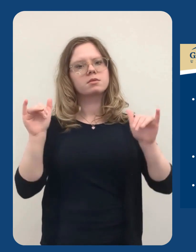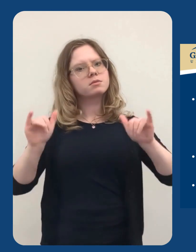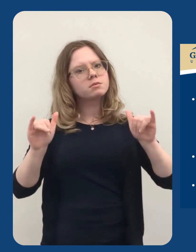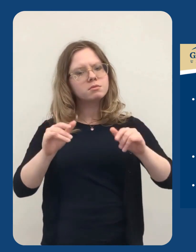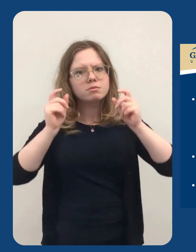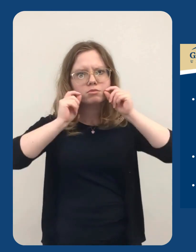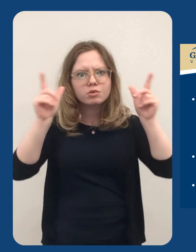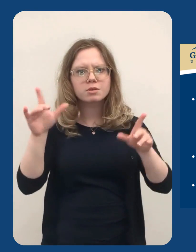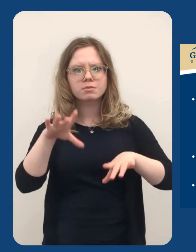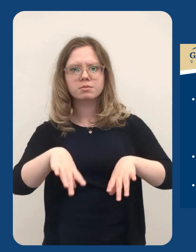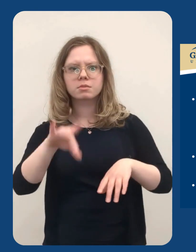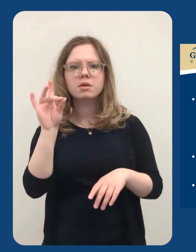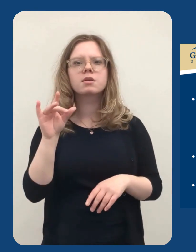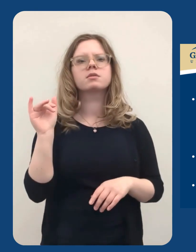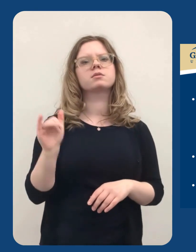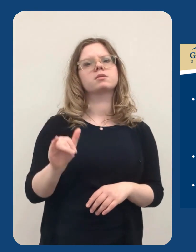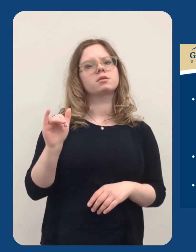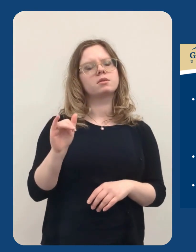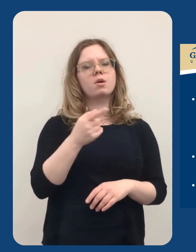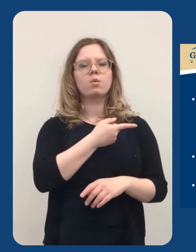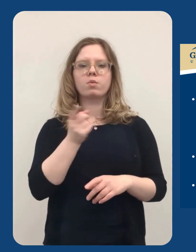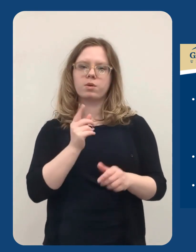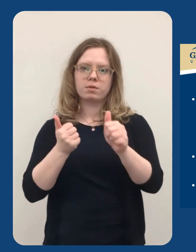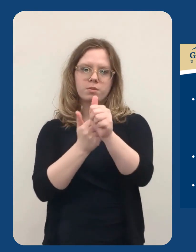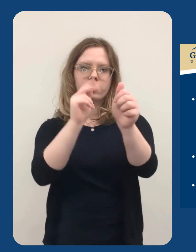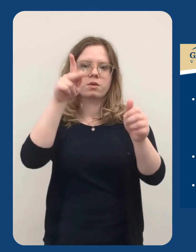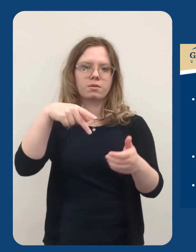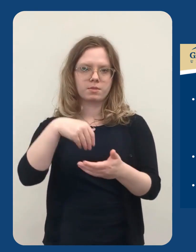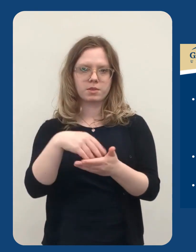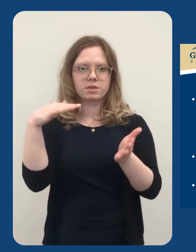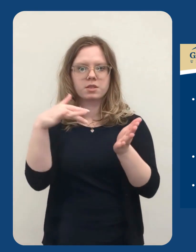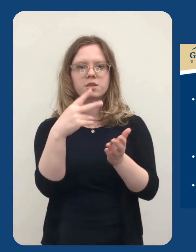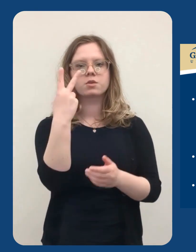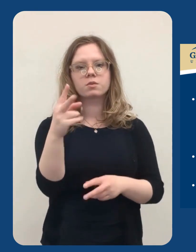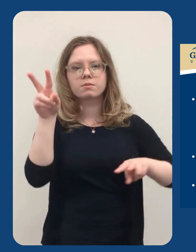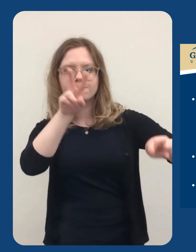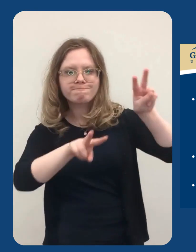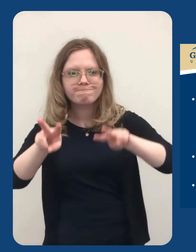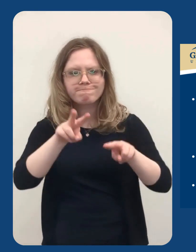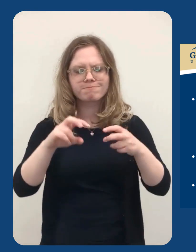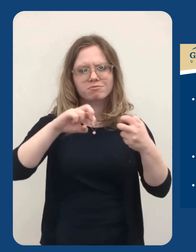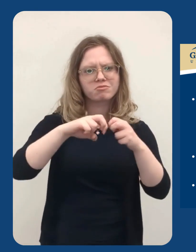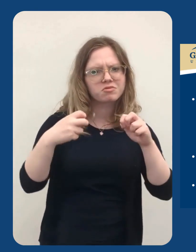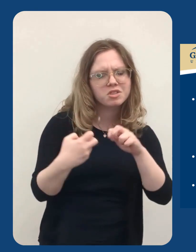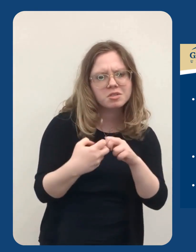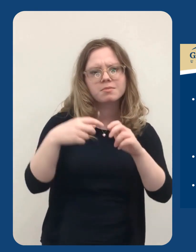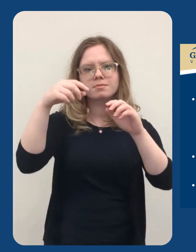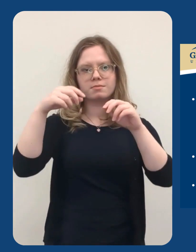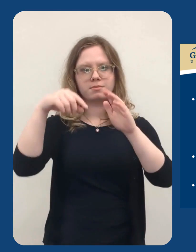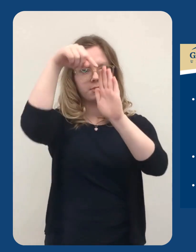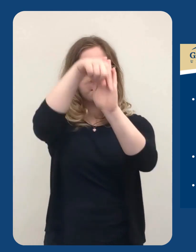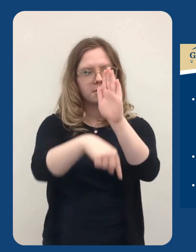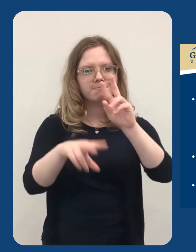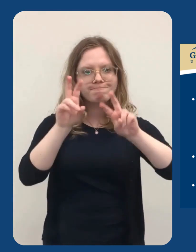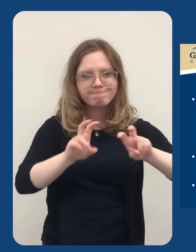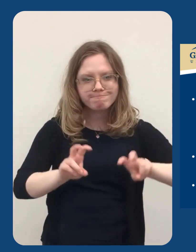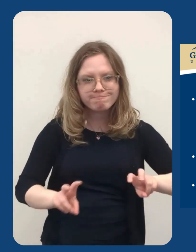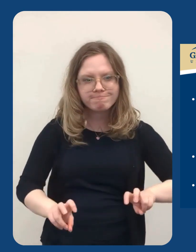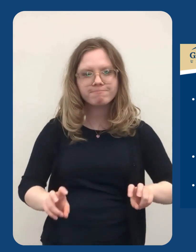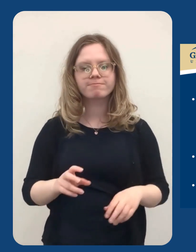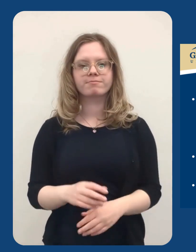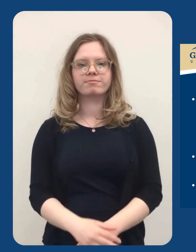These were surprising findings. We followed up in Study 2 to look at these issues in depth.